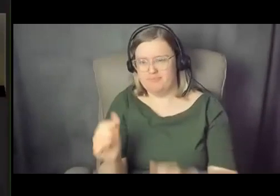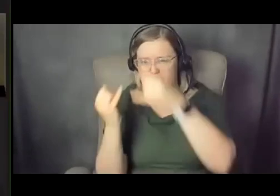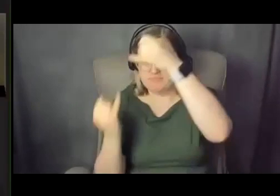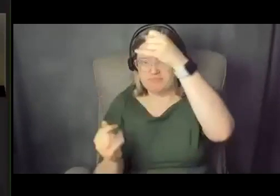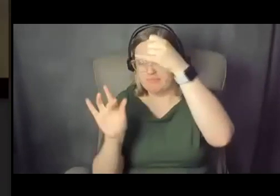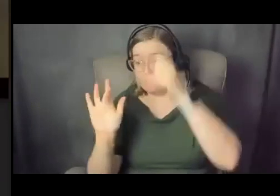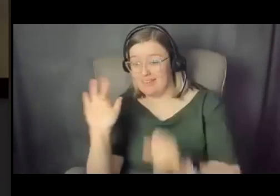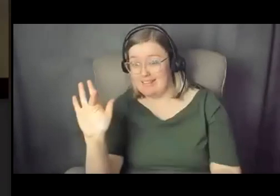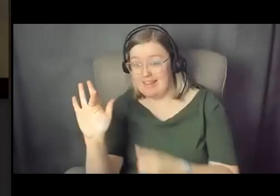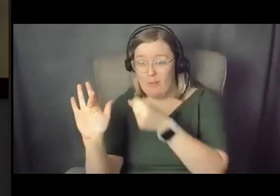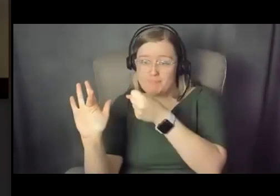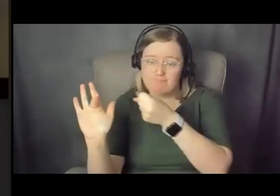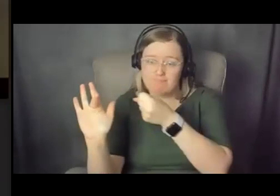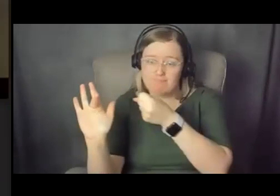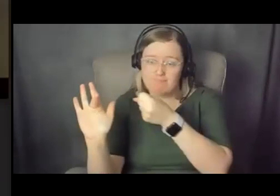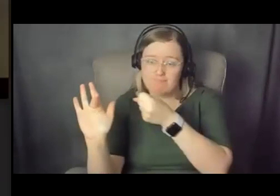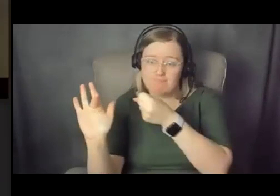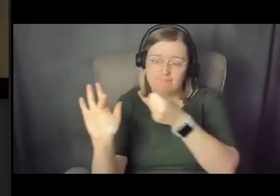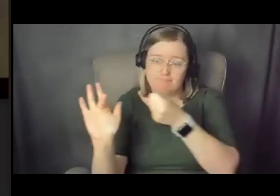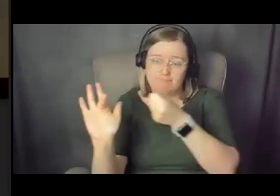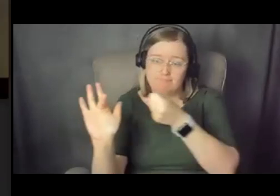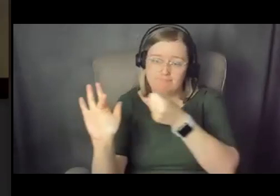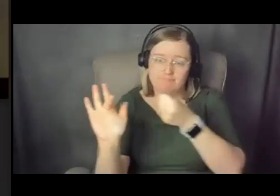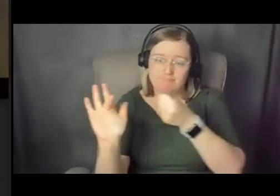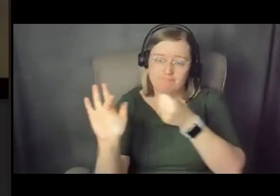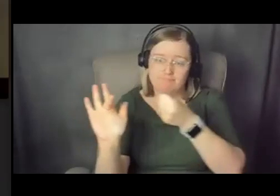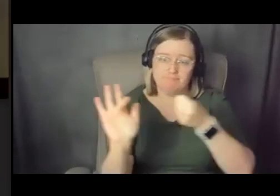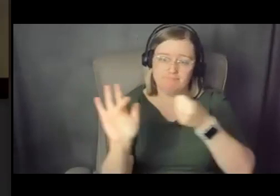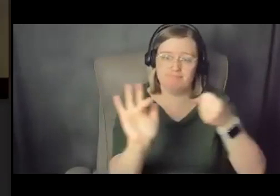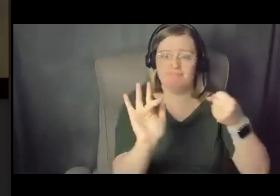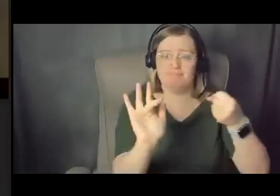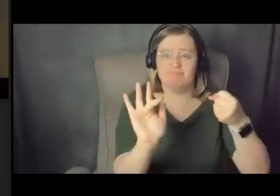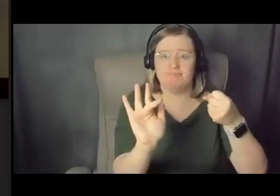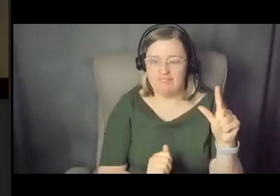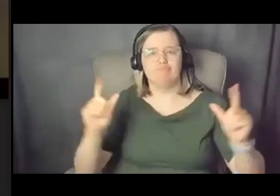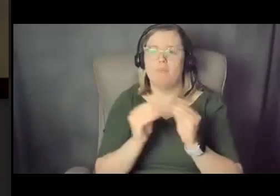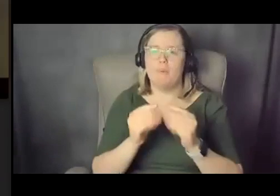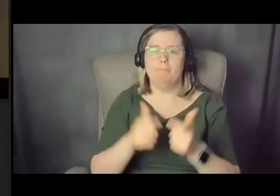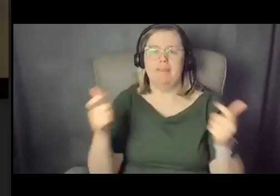it to the left. And that will make that screen bugger, you can see the